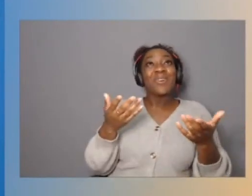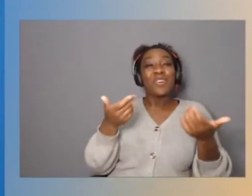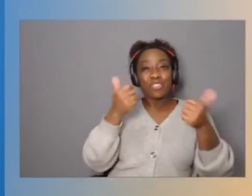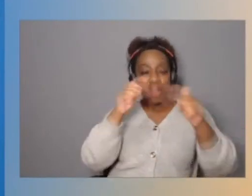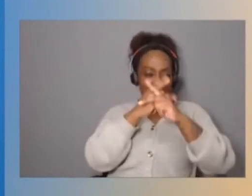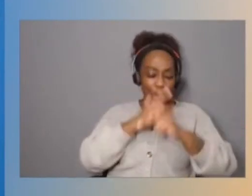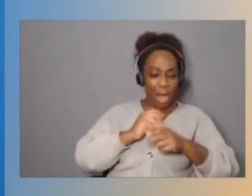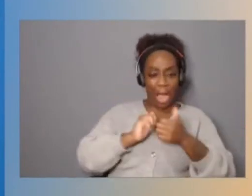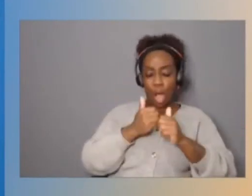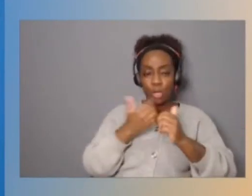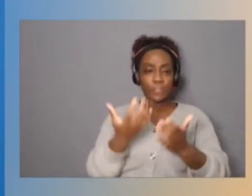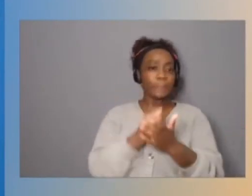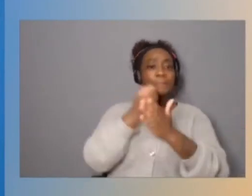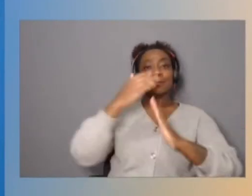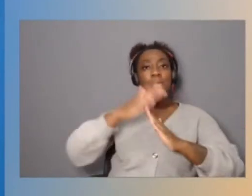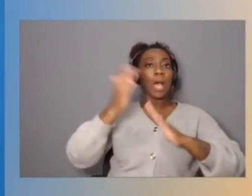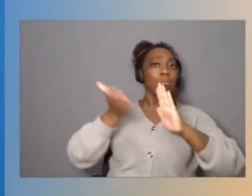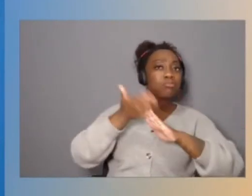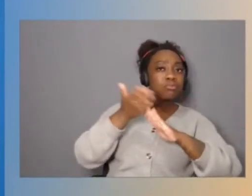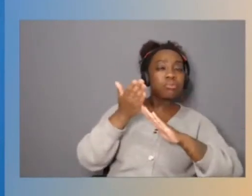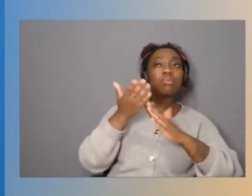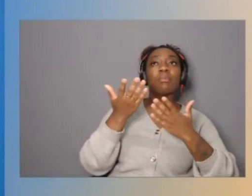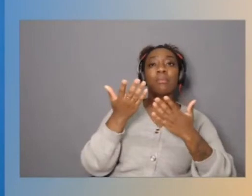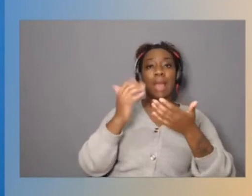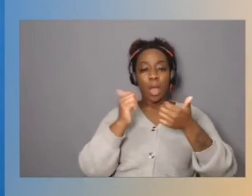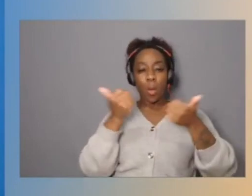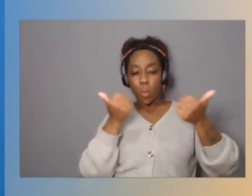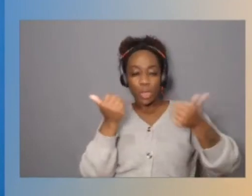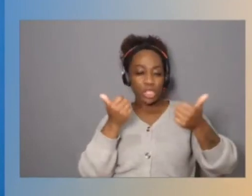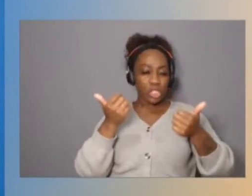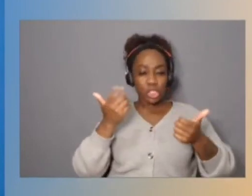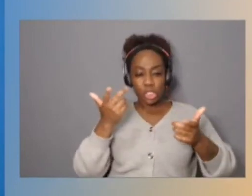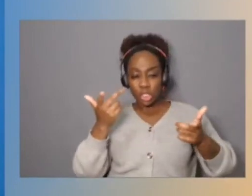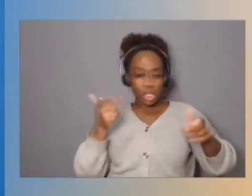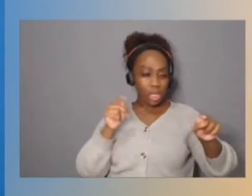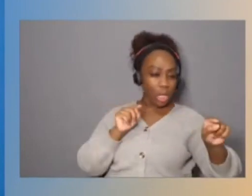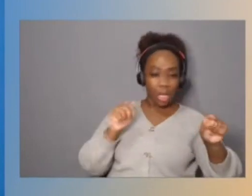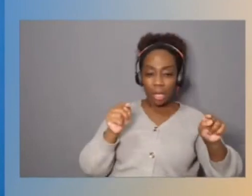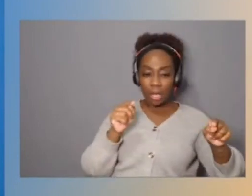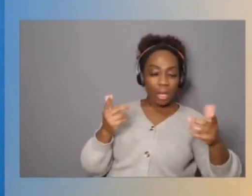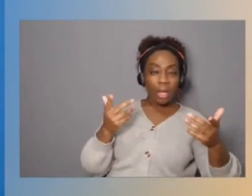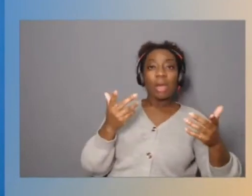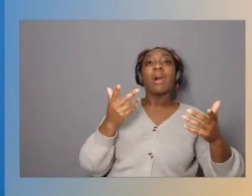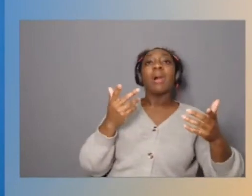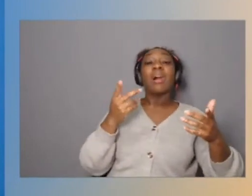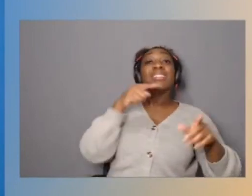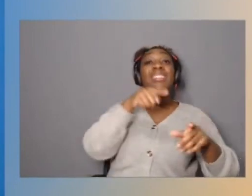and that in Liz's case, leveraging the Graviton processors, they've been able to continue to save